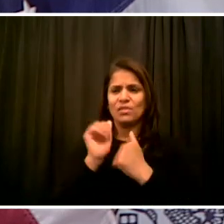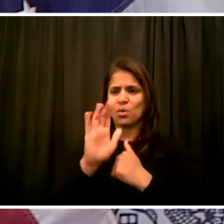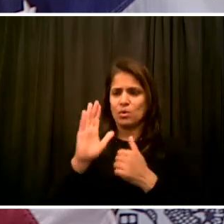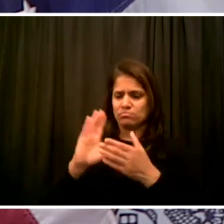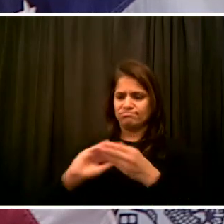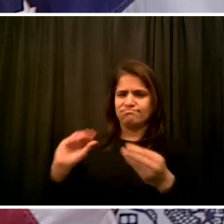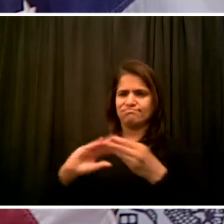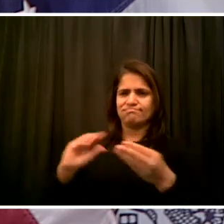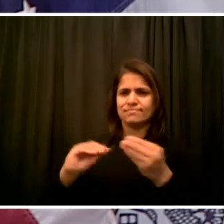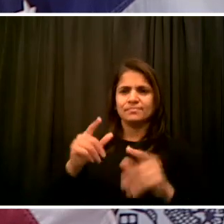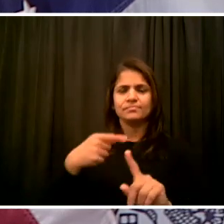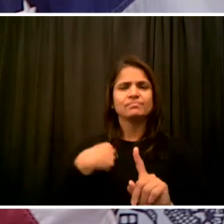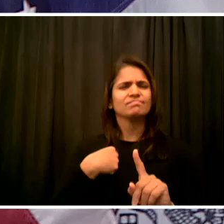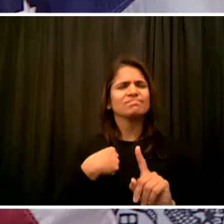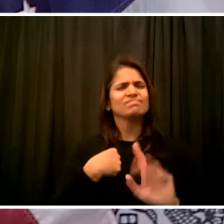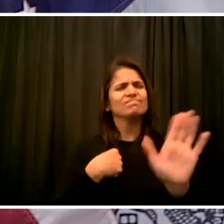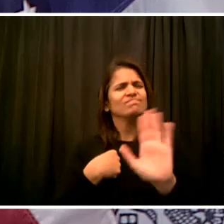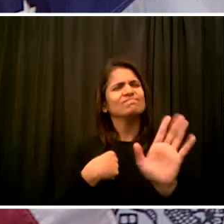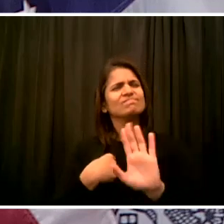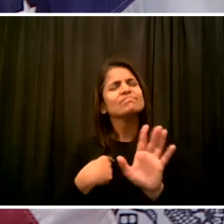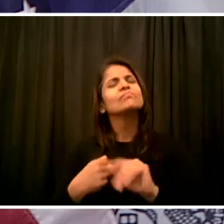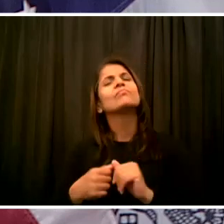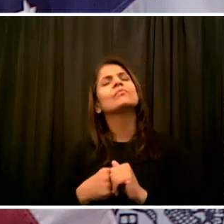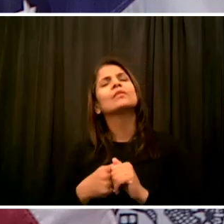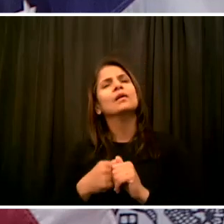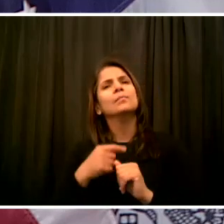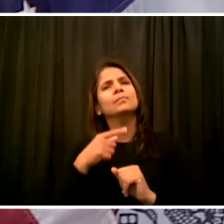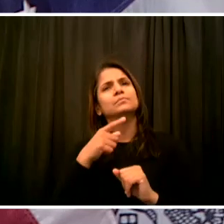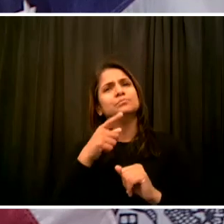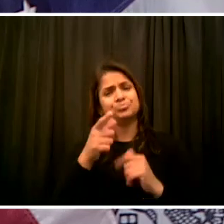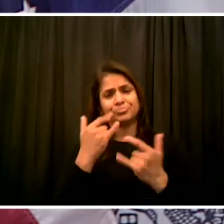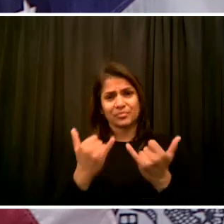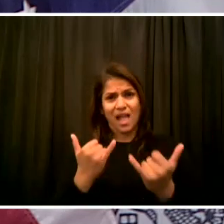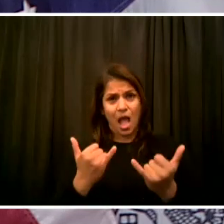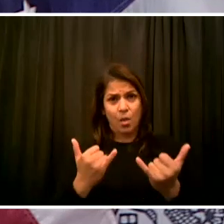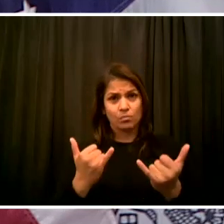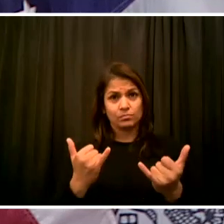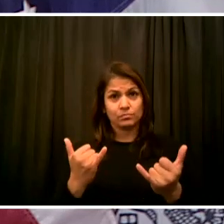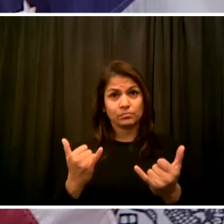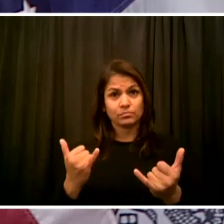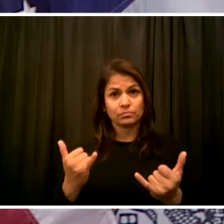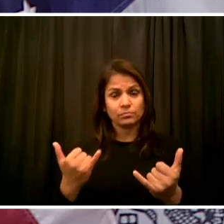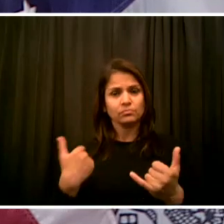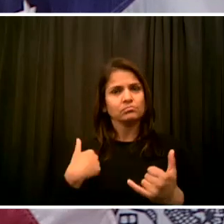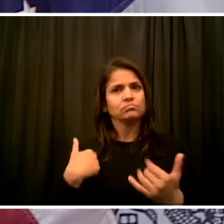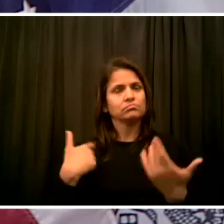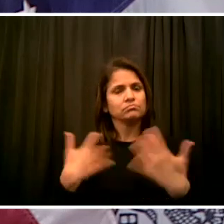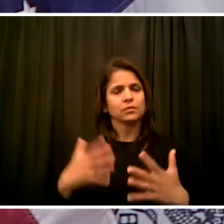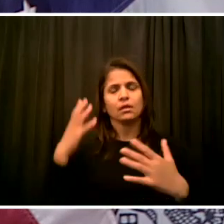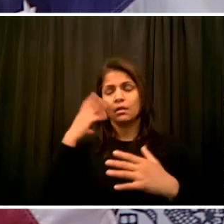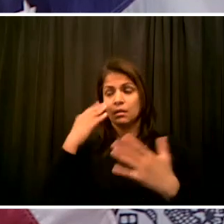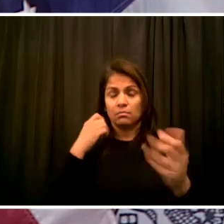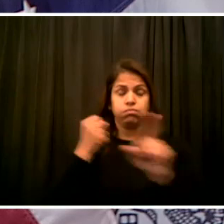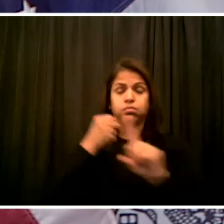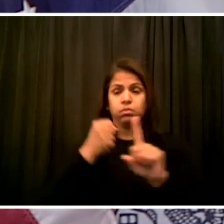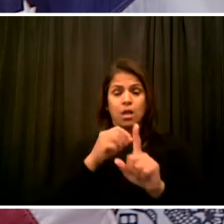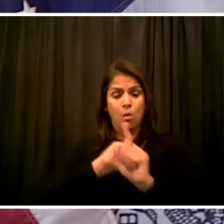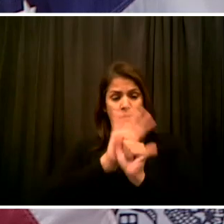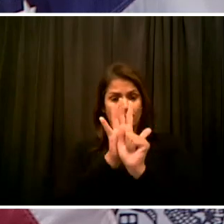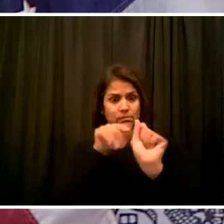WITH A WHOLE HEARTH WEN YOU SAY NONSTARTER, I OCULDN'T AGREE MORE. IT 'SNOT LIKE IT'S EXISTING IN